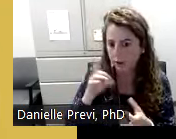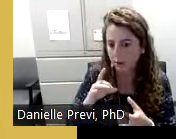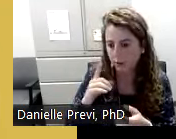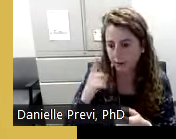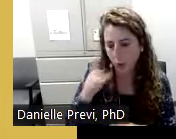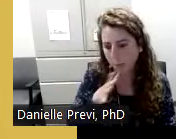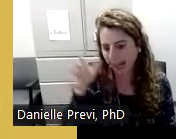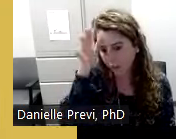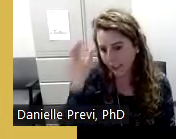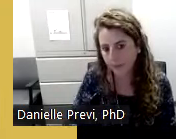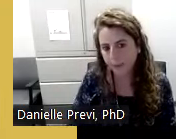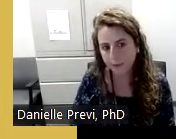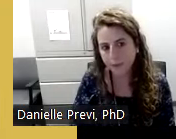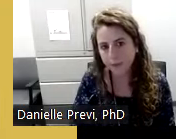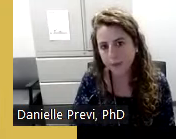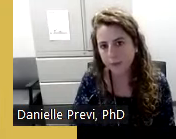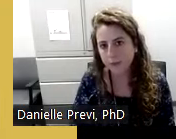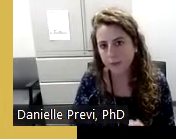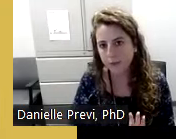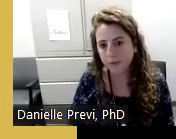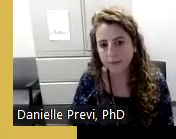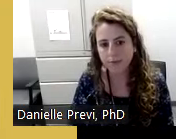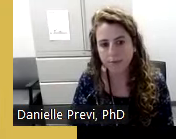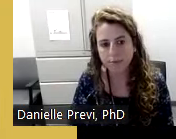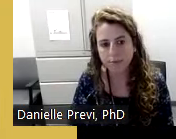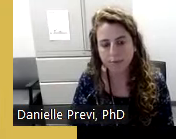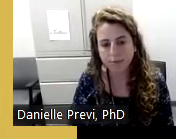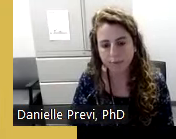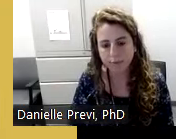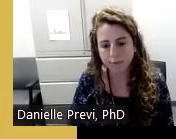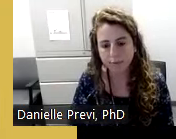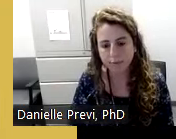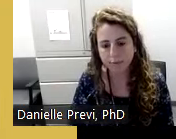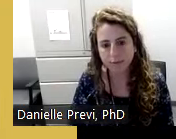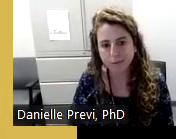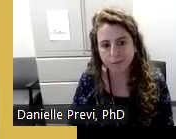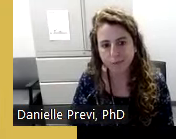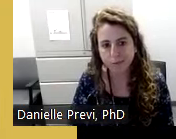understanding and/or support for those parents oftentimes are barriers to positive outcomes.